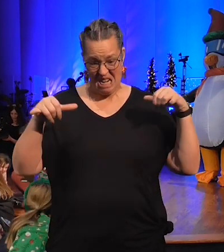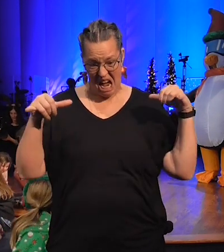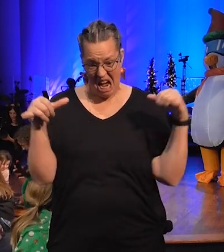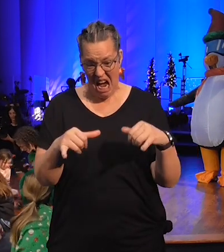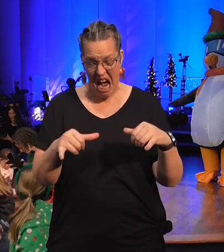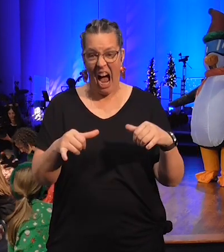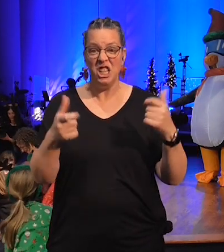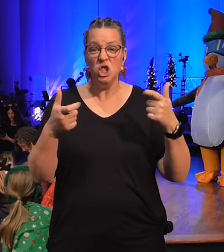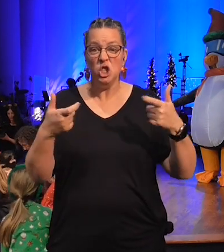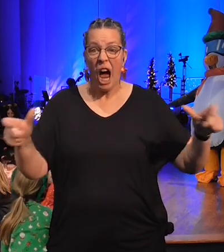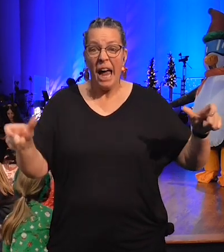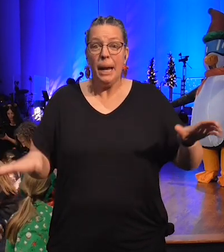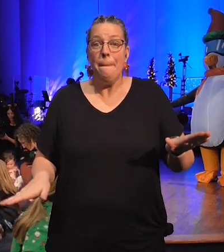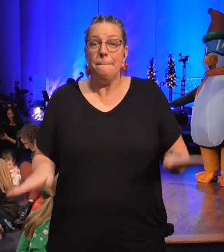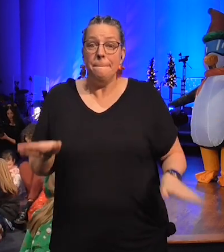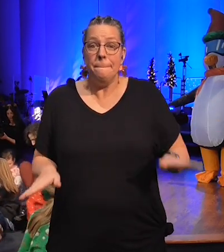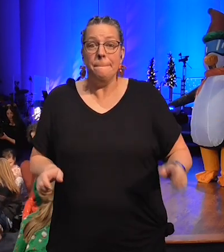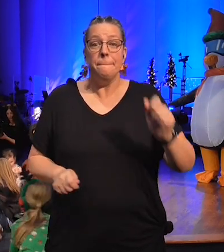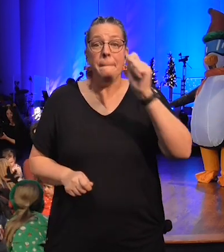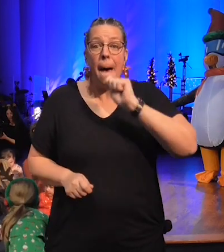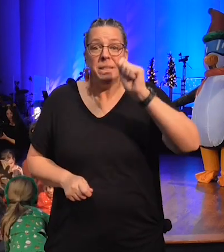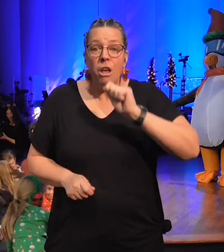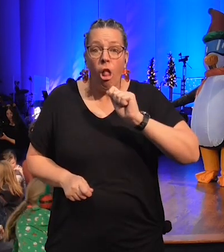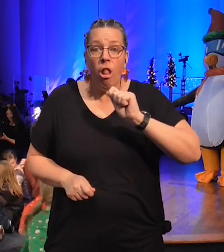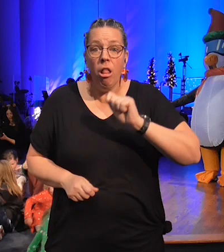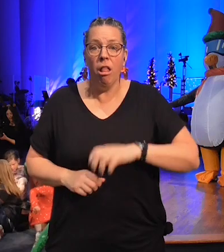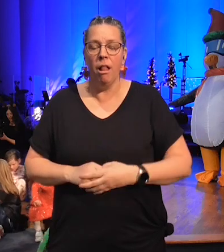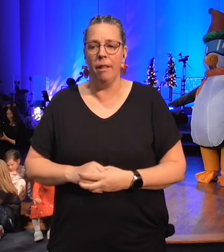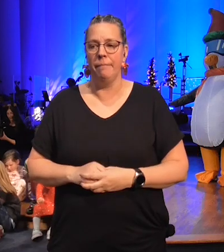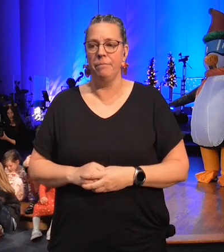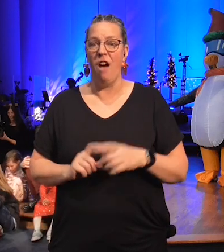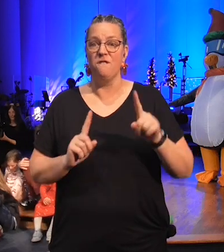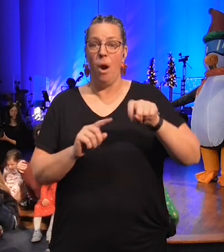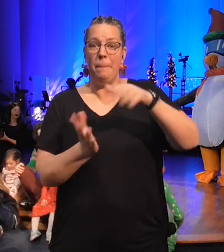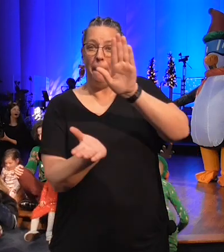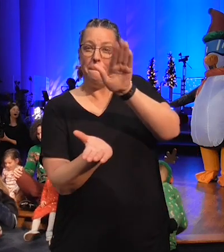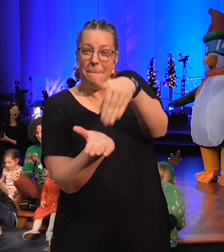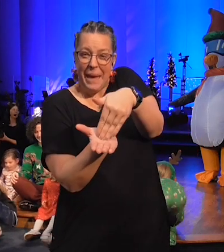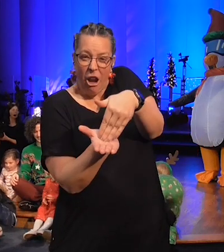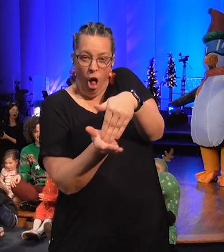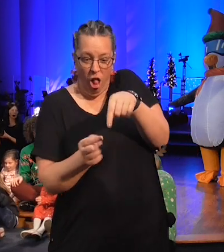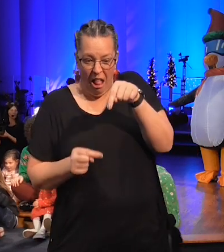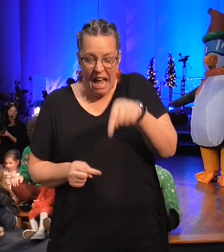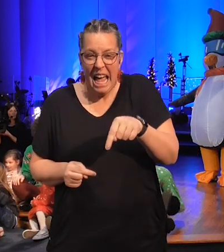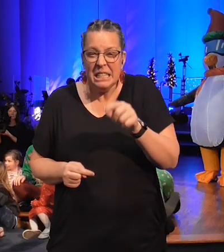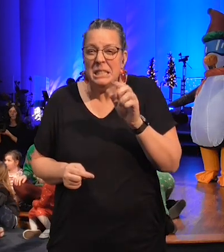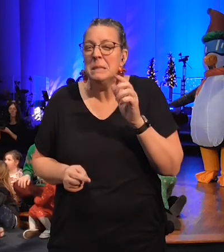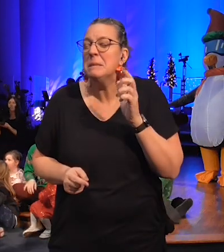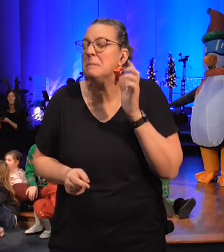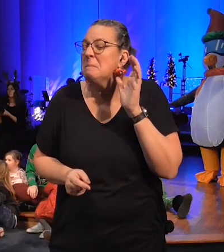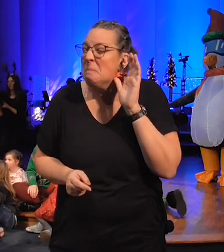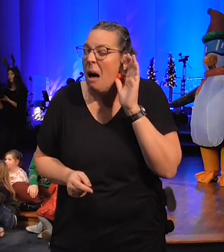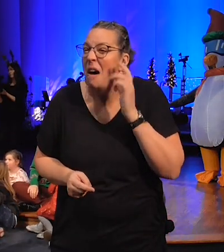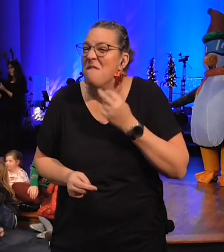it was no use they were frozen together like a giant penguin ice pop from the middle of the